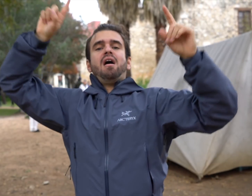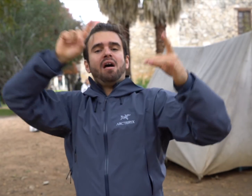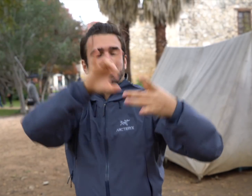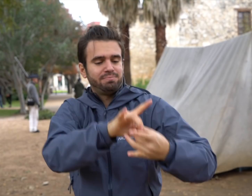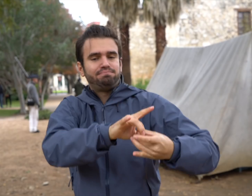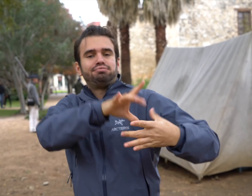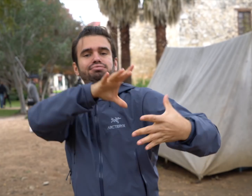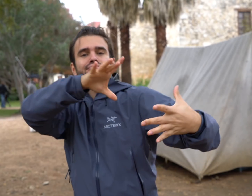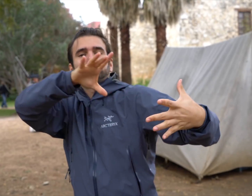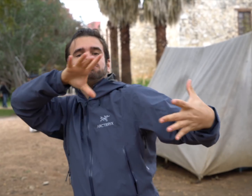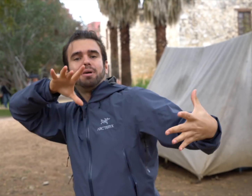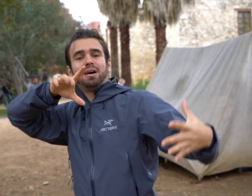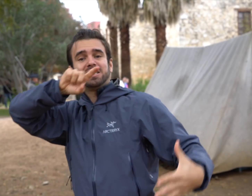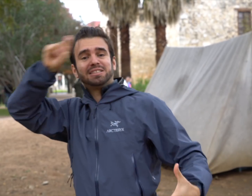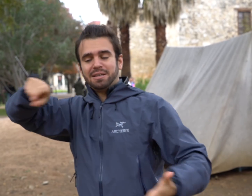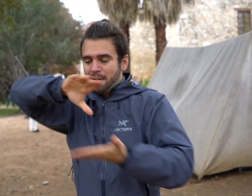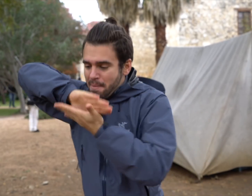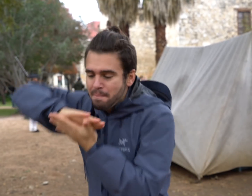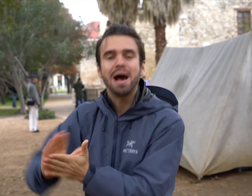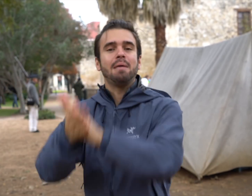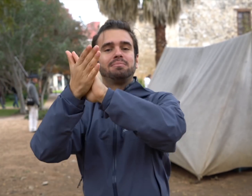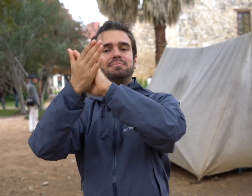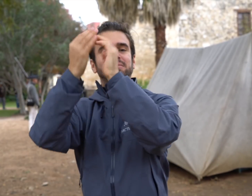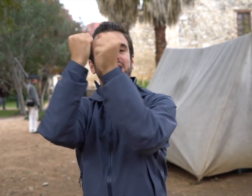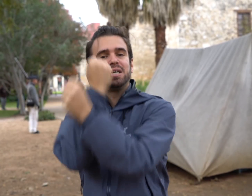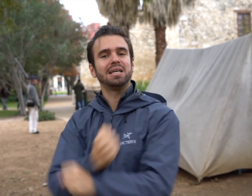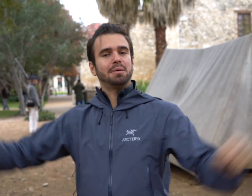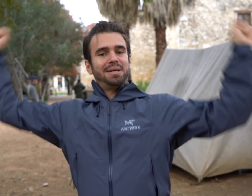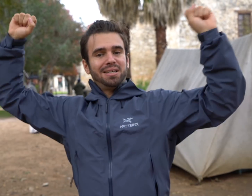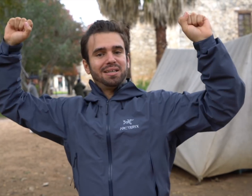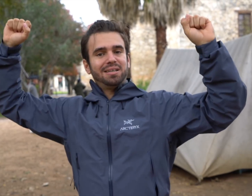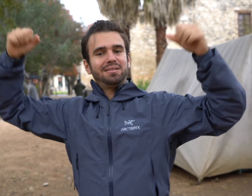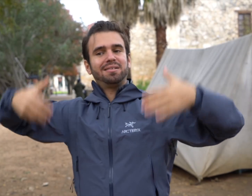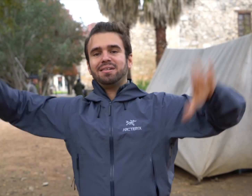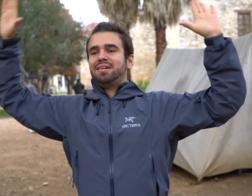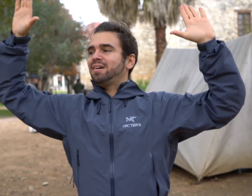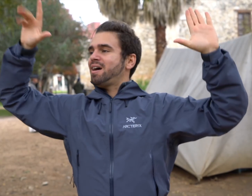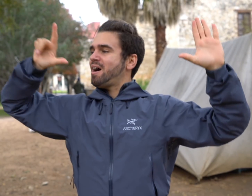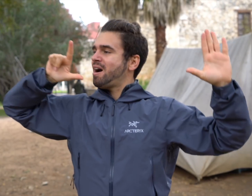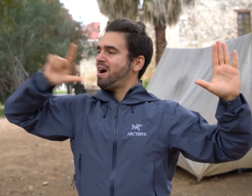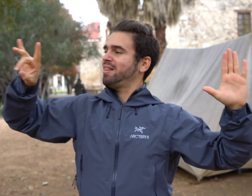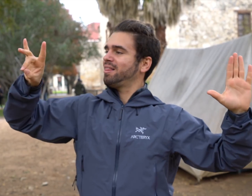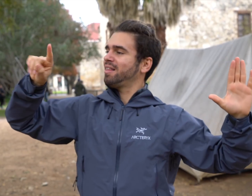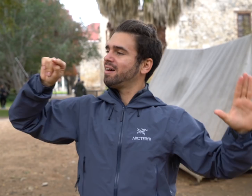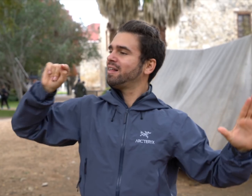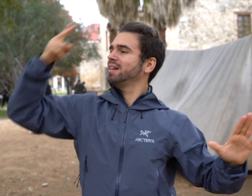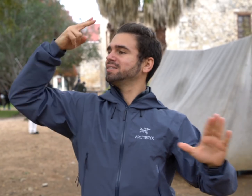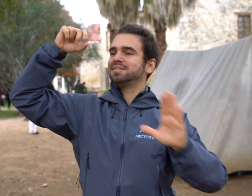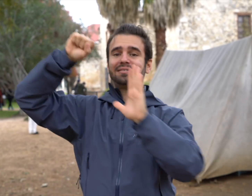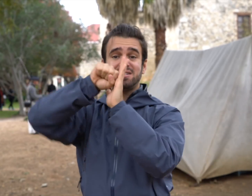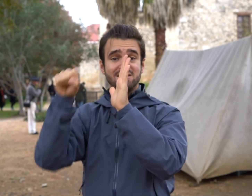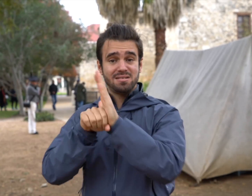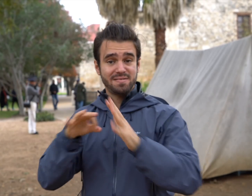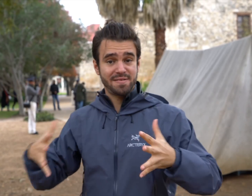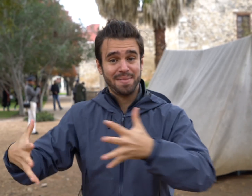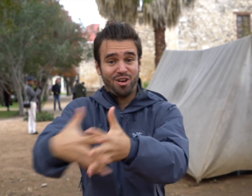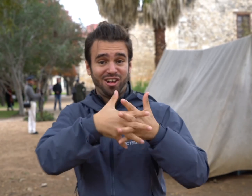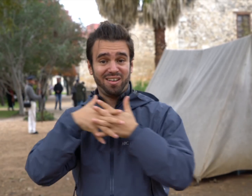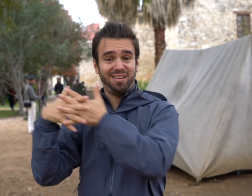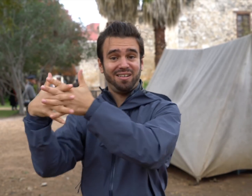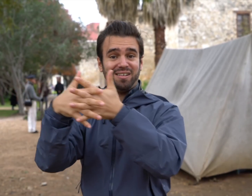Texas became independence and the US' 28th state!